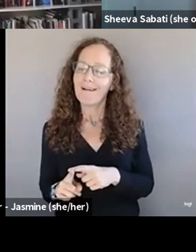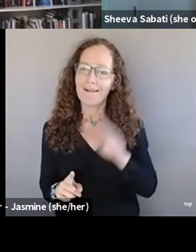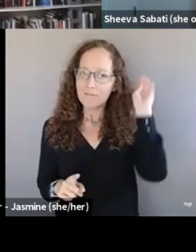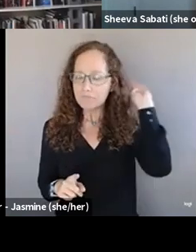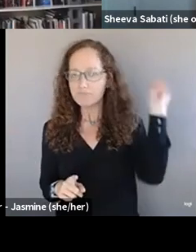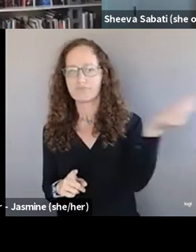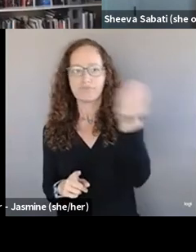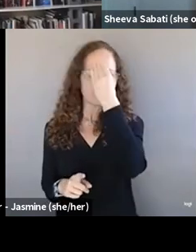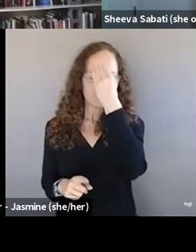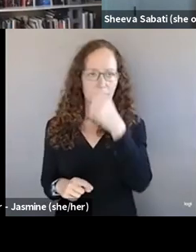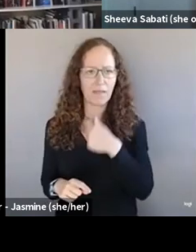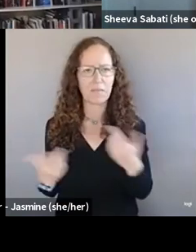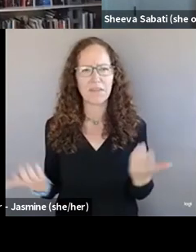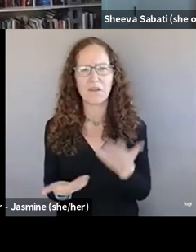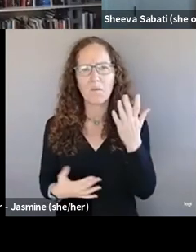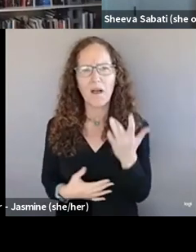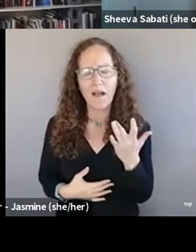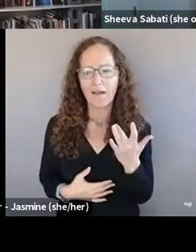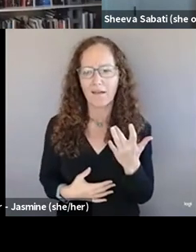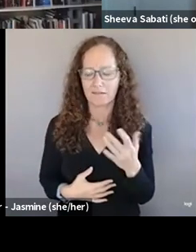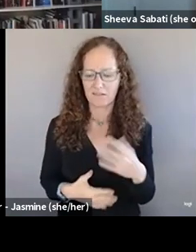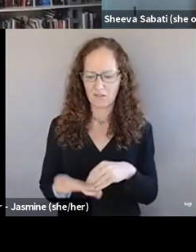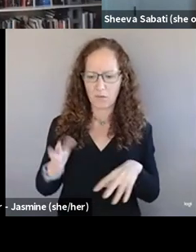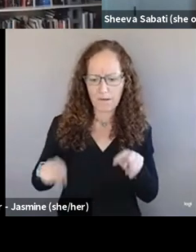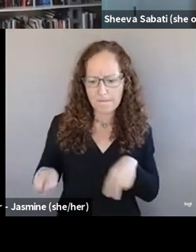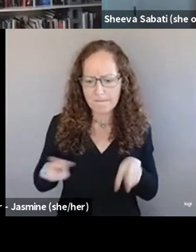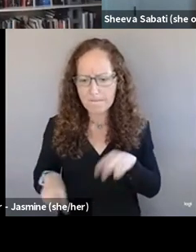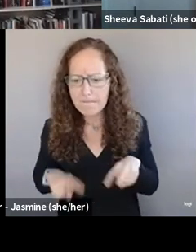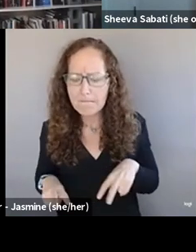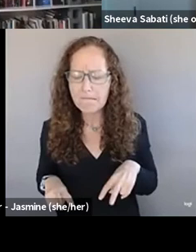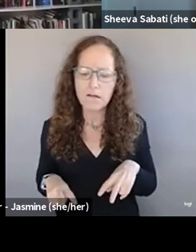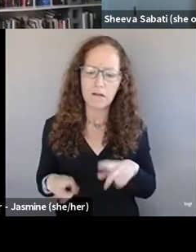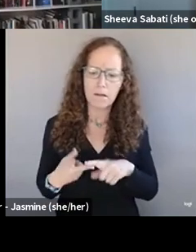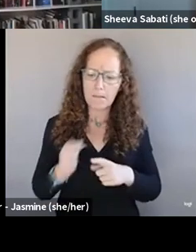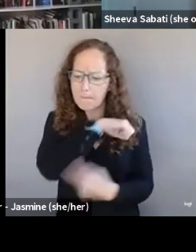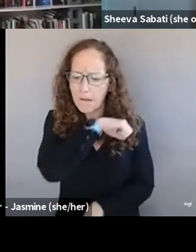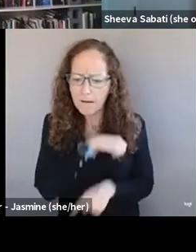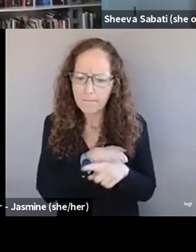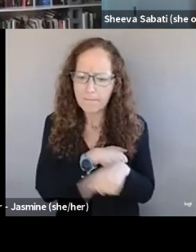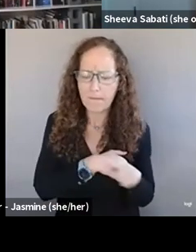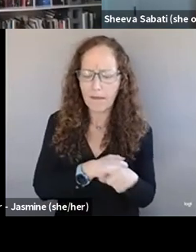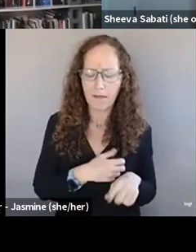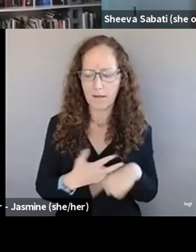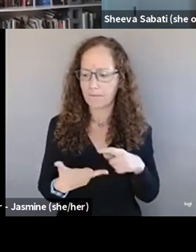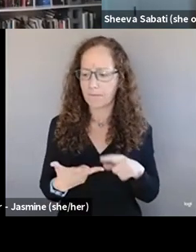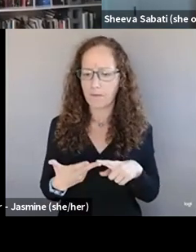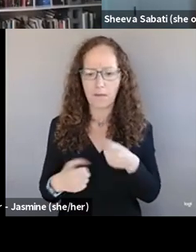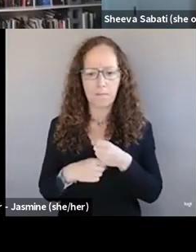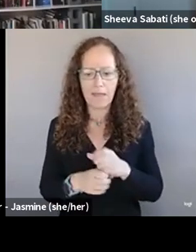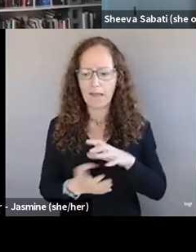surveil my students, I'm not here to punish them, and, you know, like, create these learning environments that are